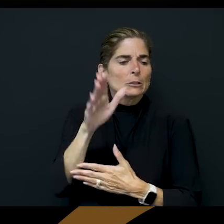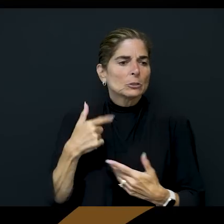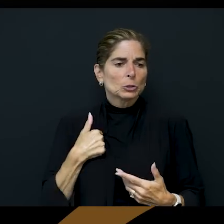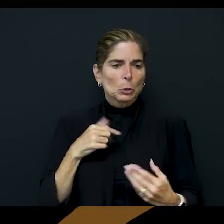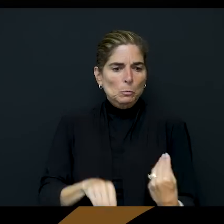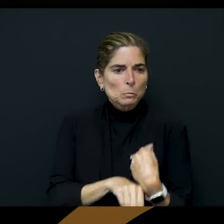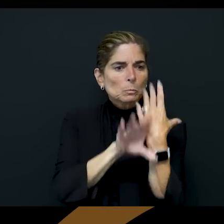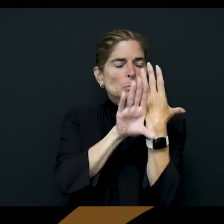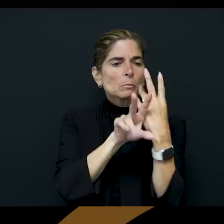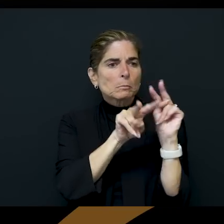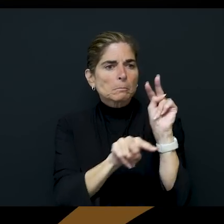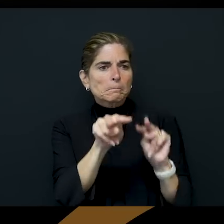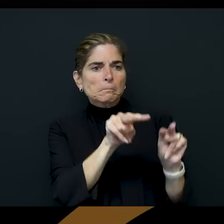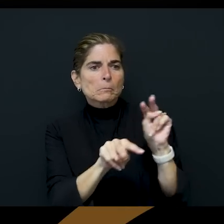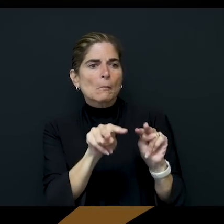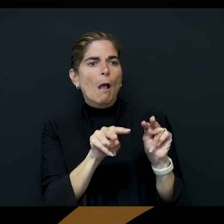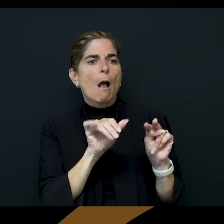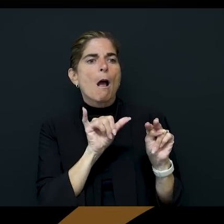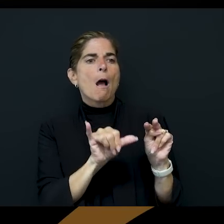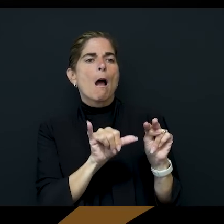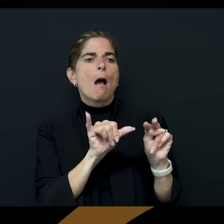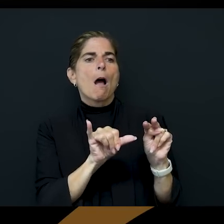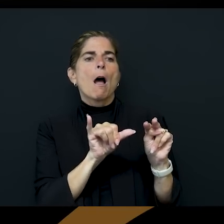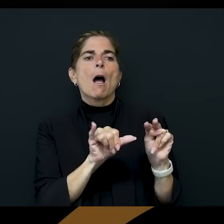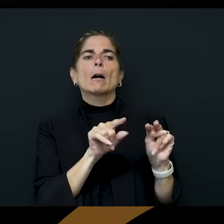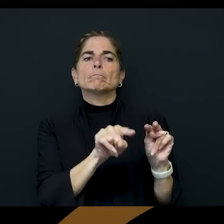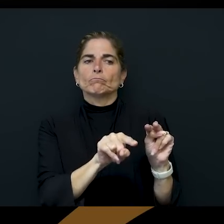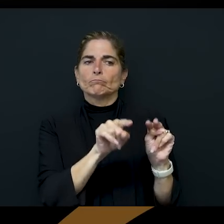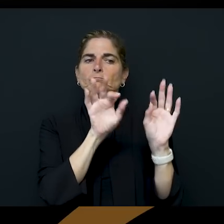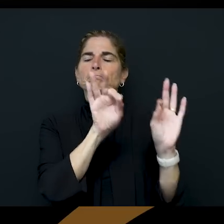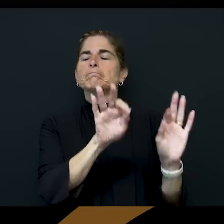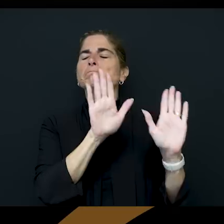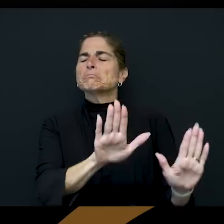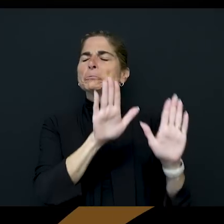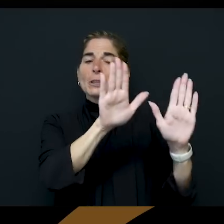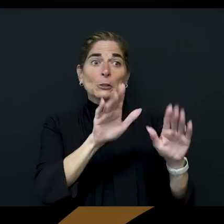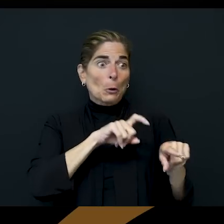And increasingly my realization was, I think she could be great. So I called Aria.